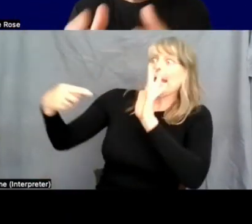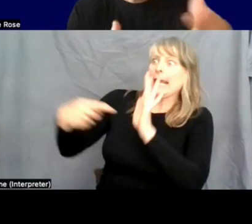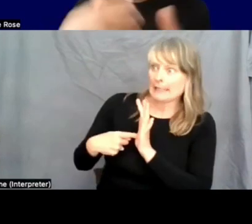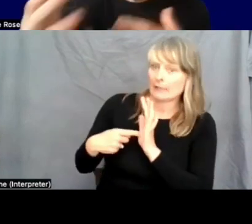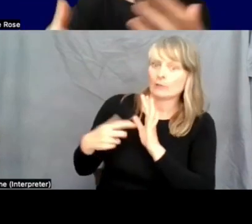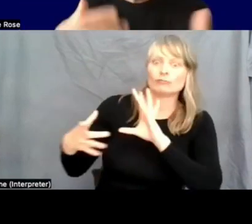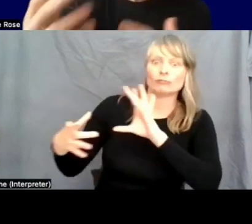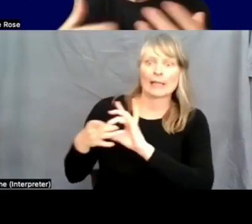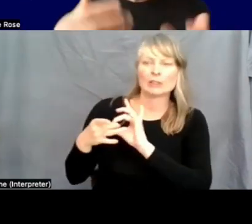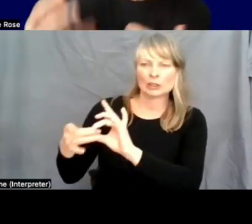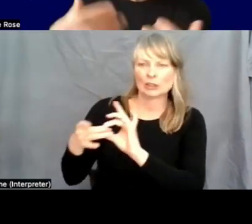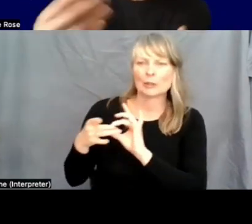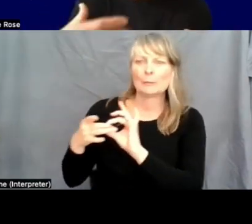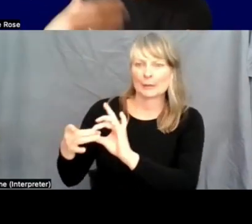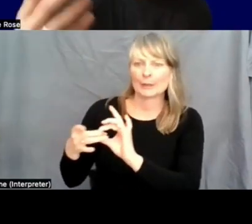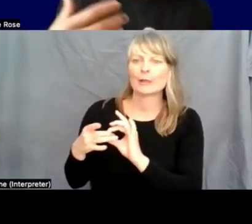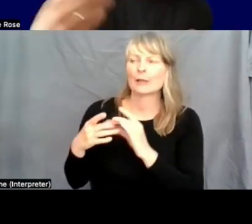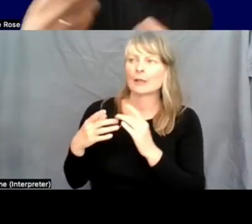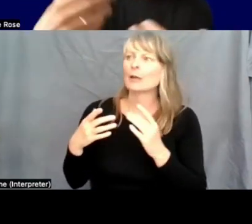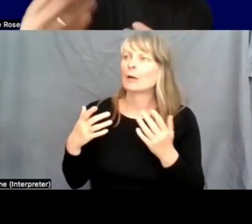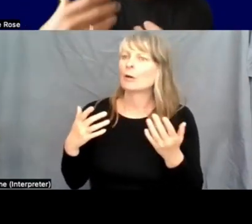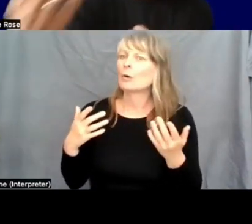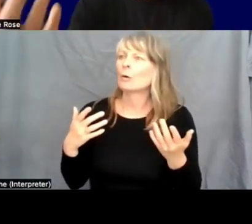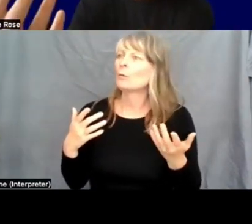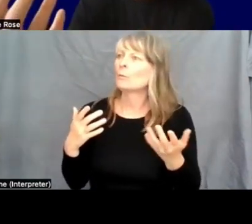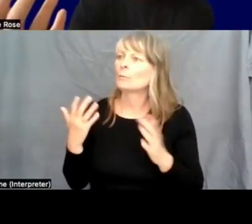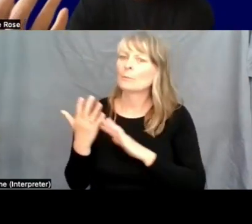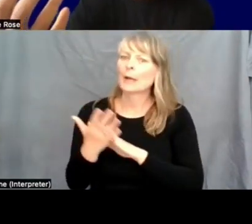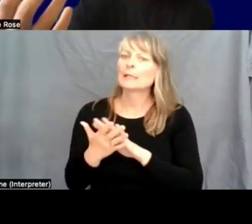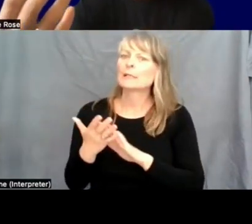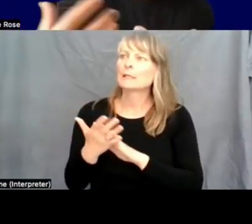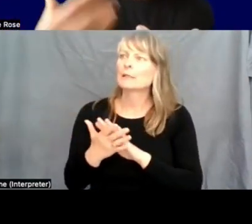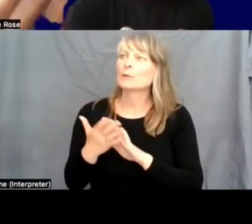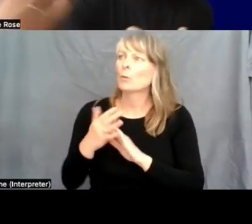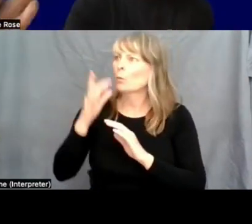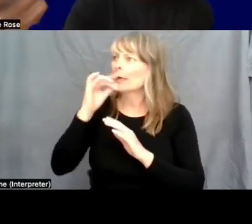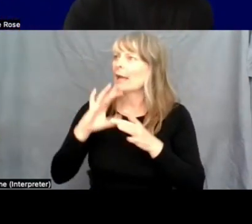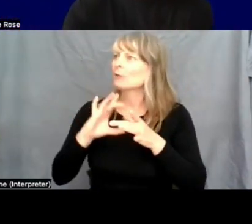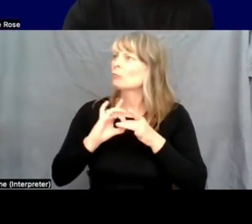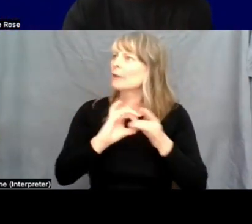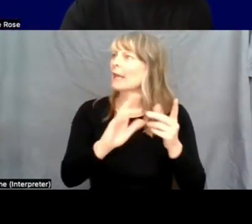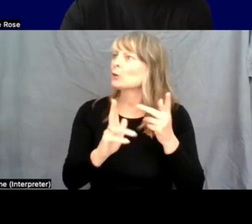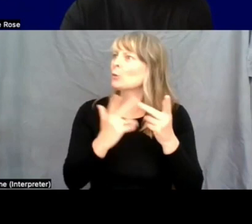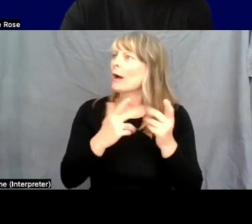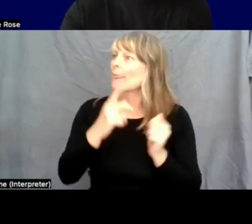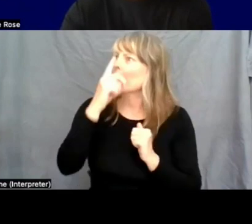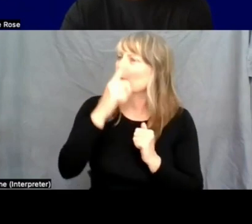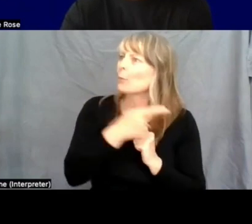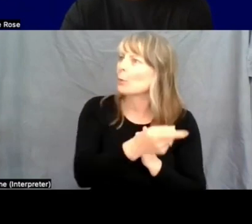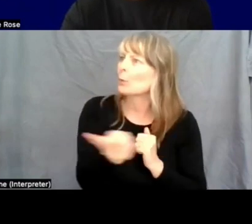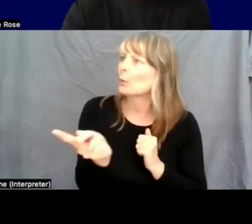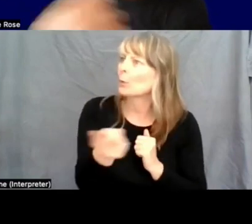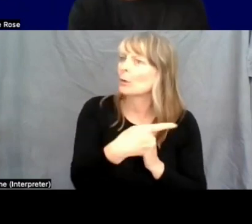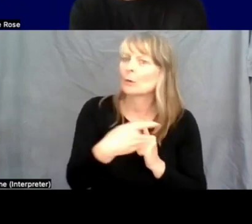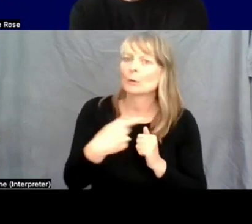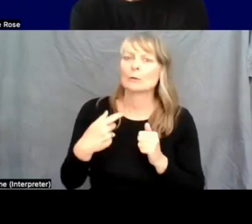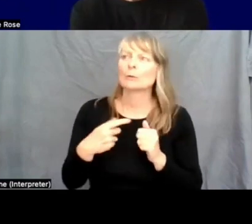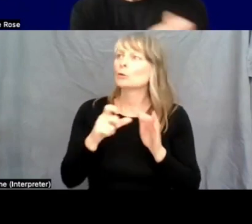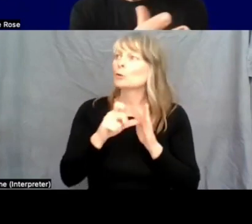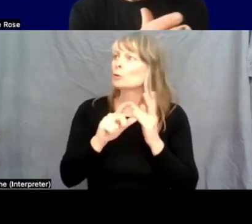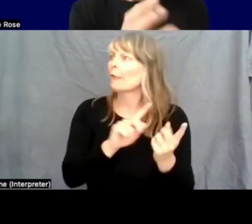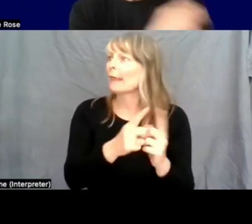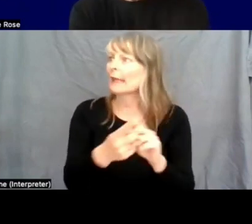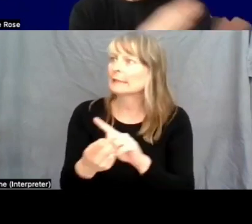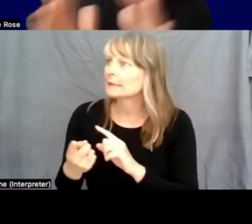Recognising that we can relate to other people and get other people to do something else. There's also a